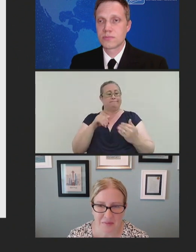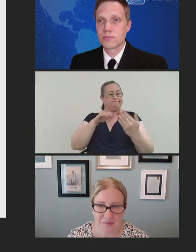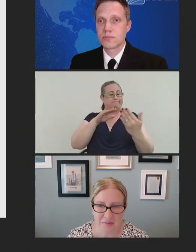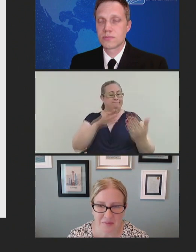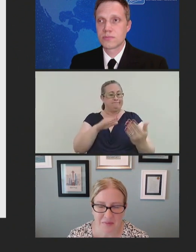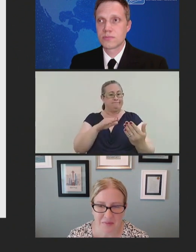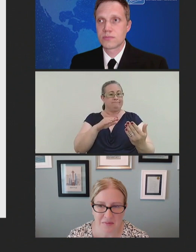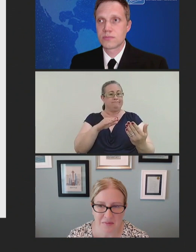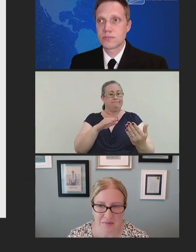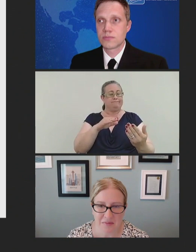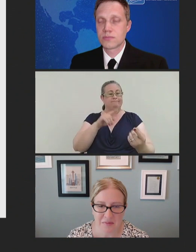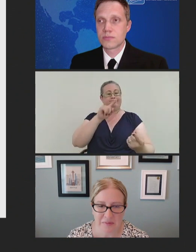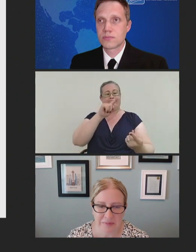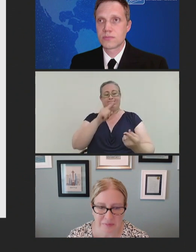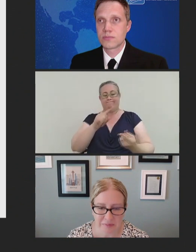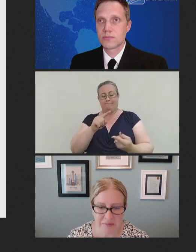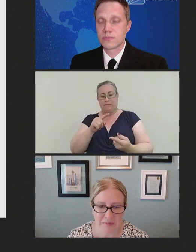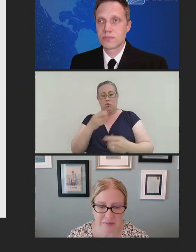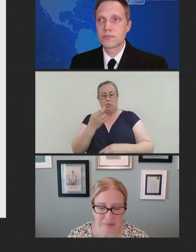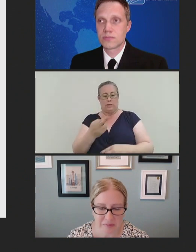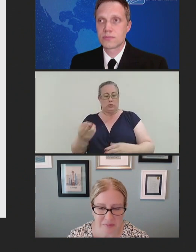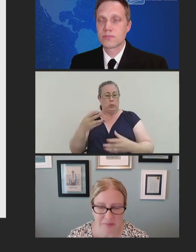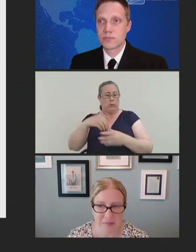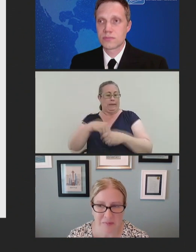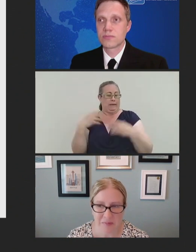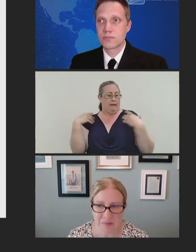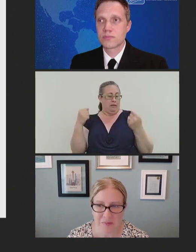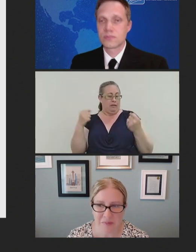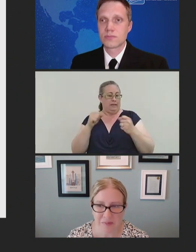resources within the healthcare system. And that now that they're going to have